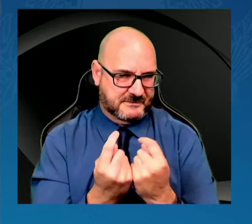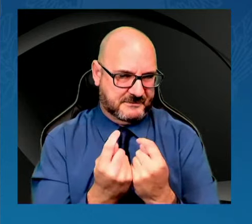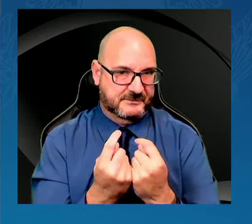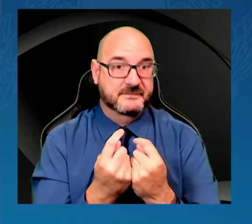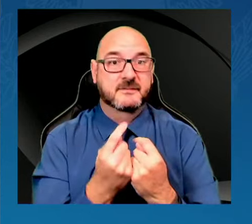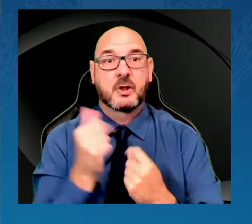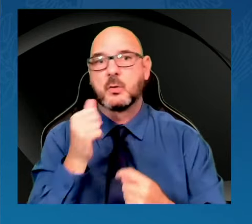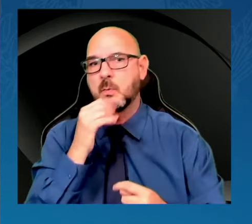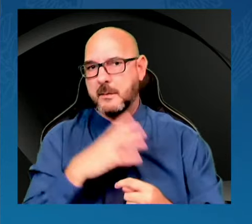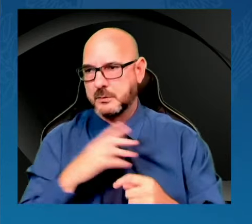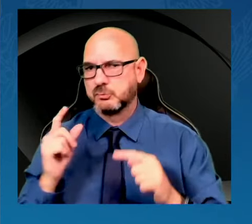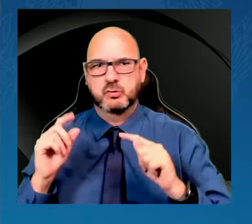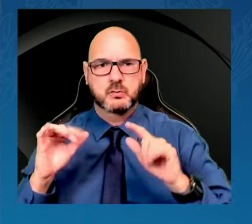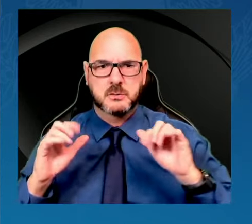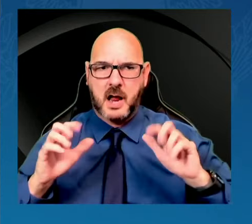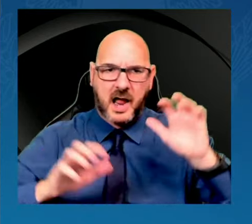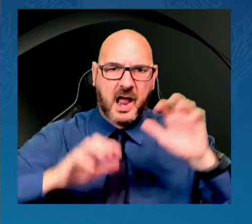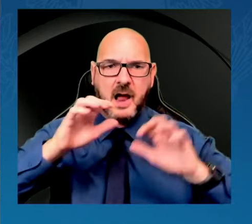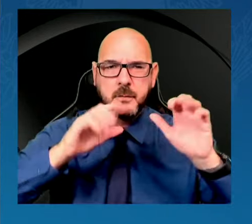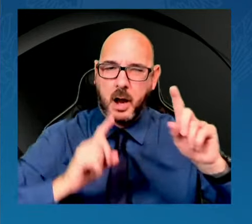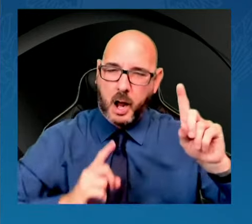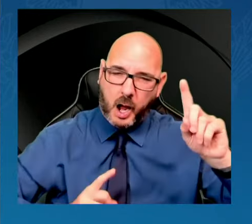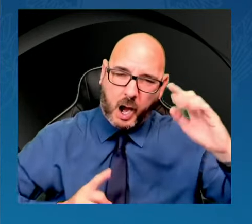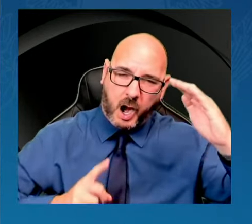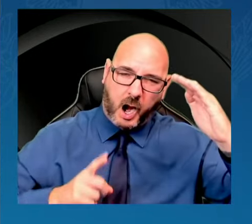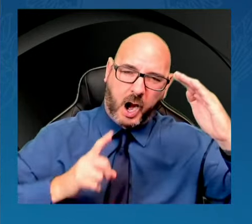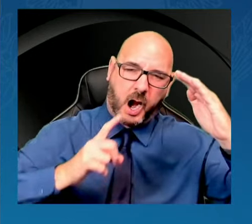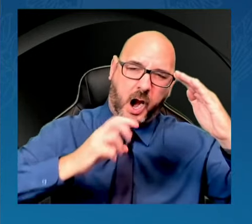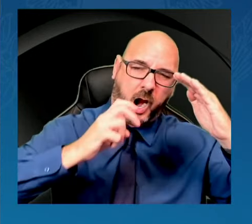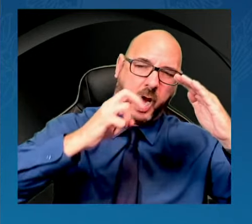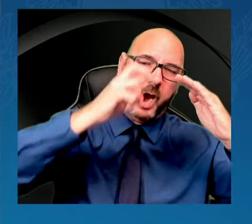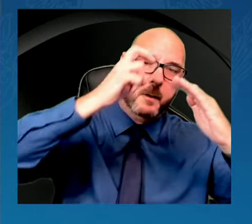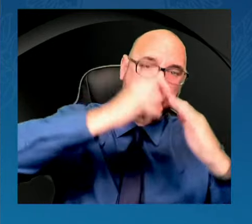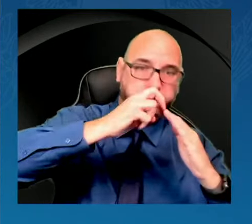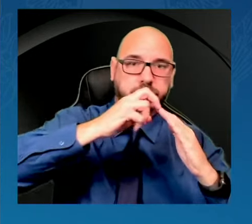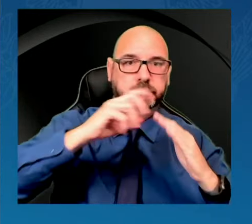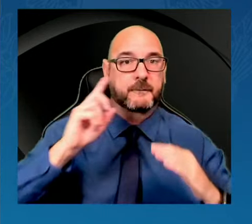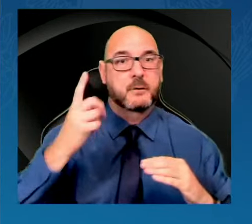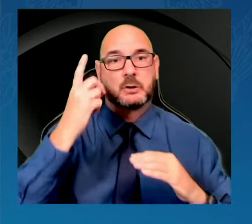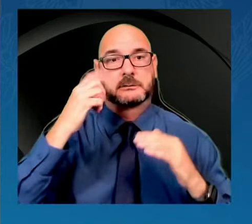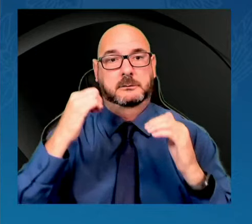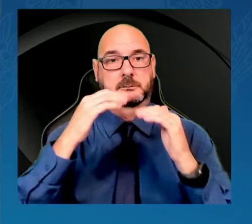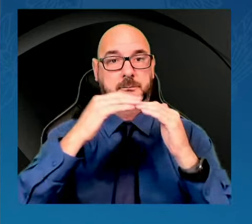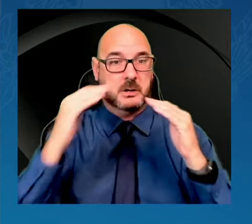on an expedition is everything is down to the extreme, but also minimal.